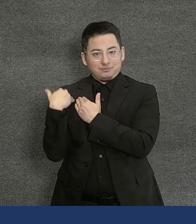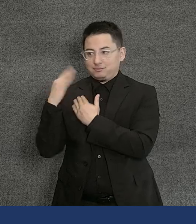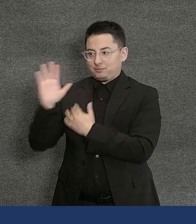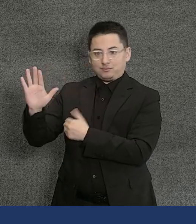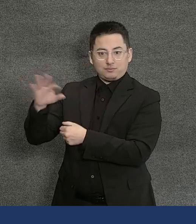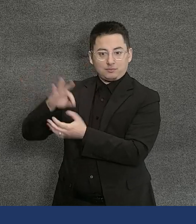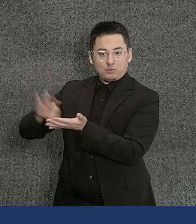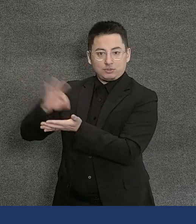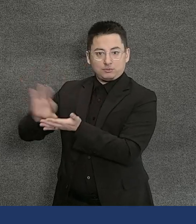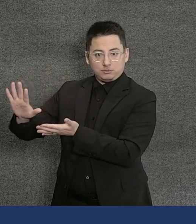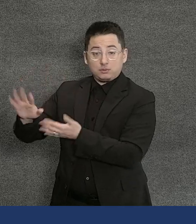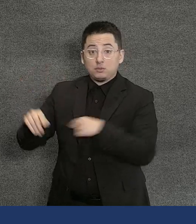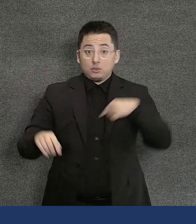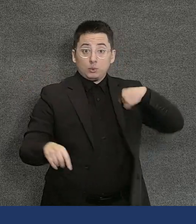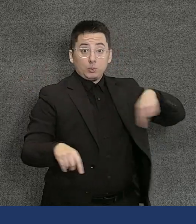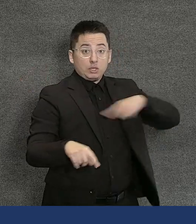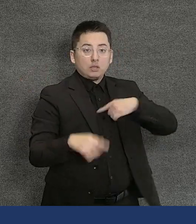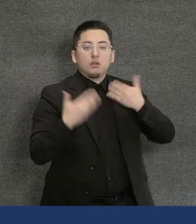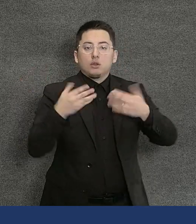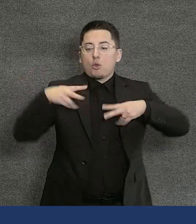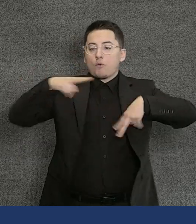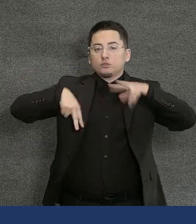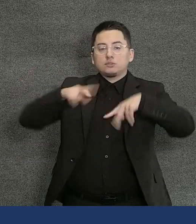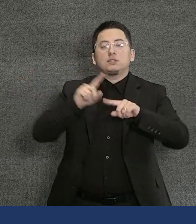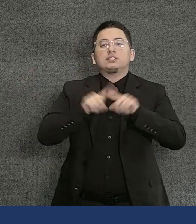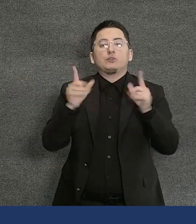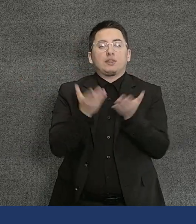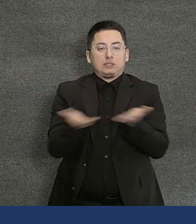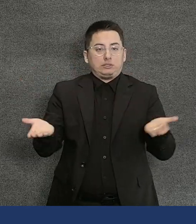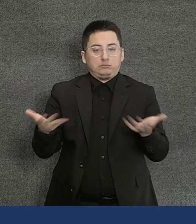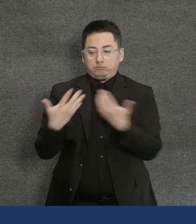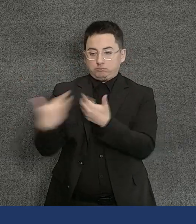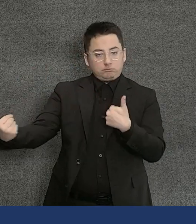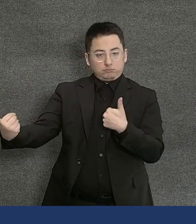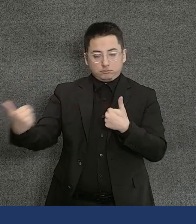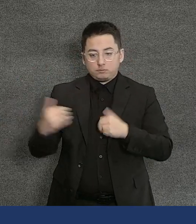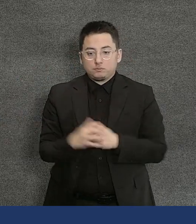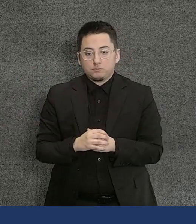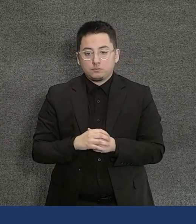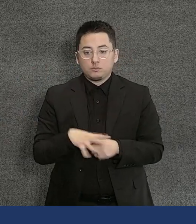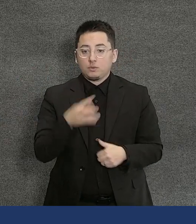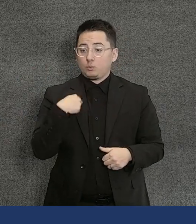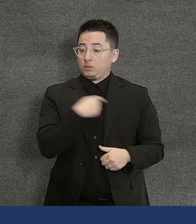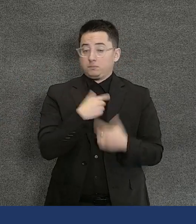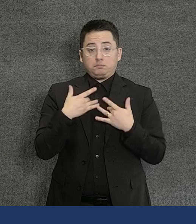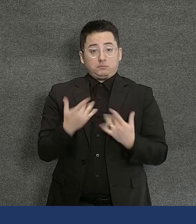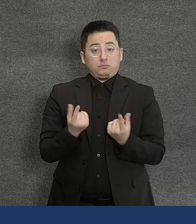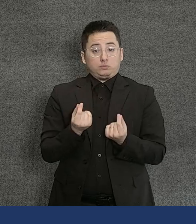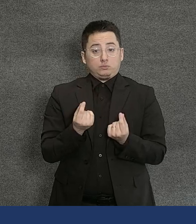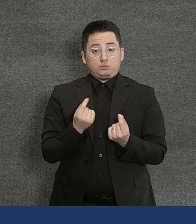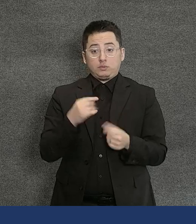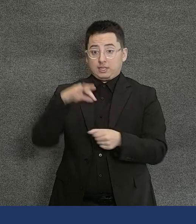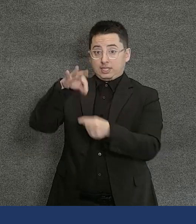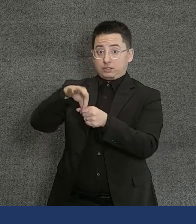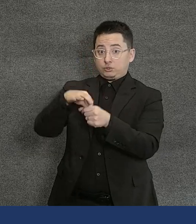For example, way before anyone votes, we do things like certify the elections equipment for use in Minnesota.